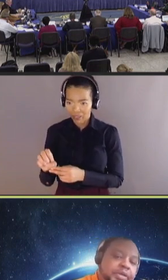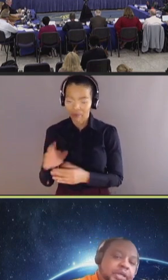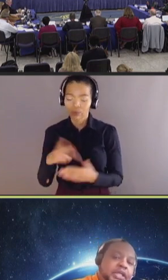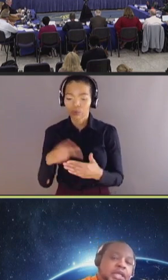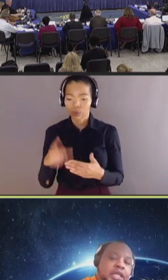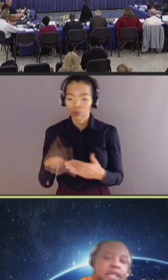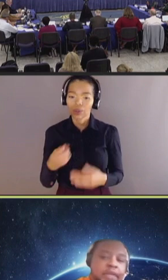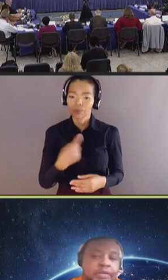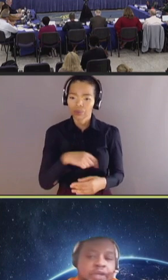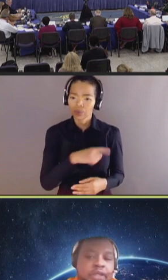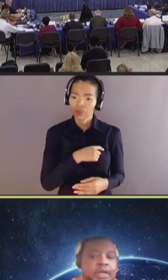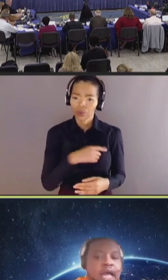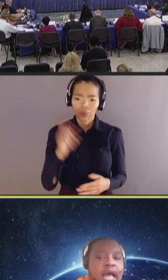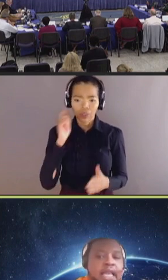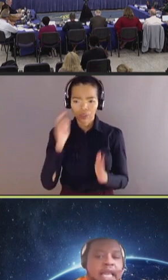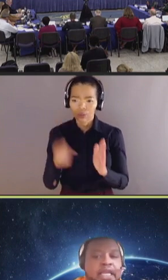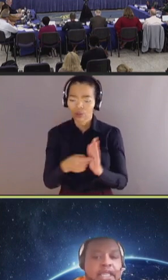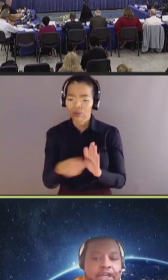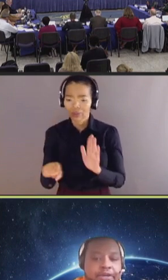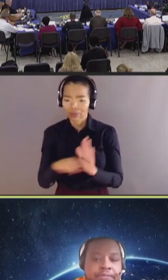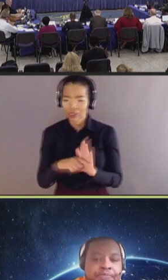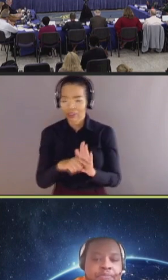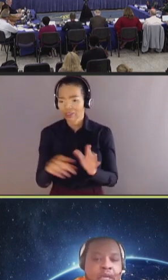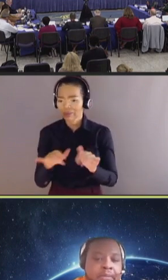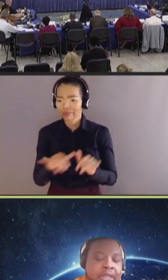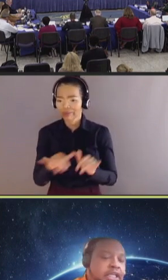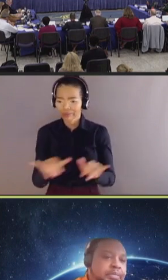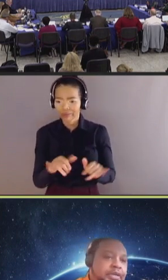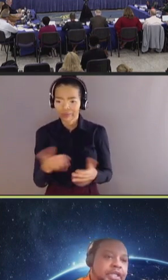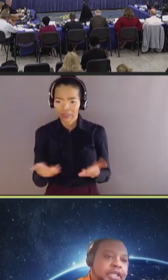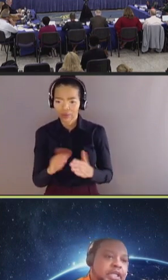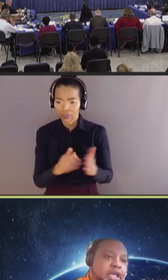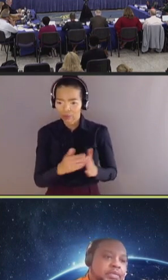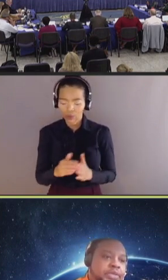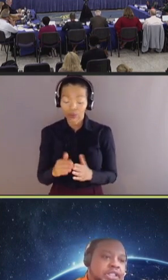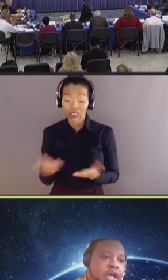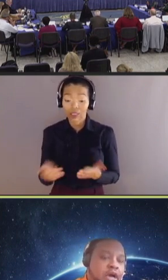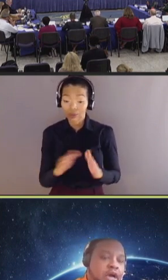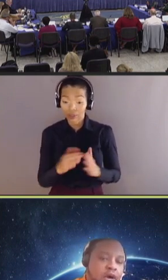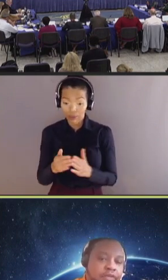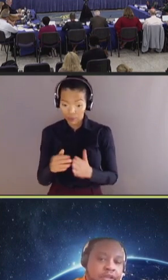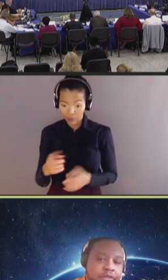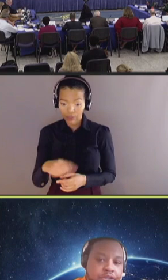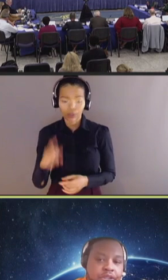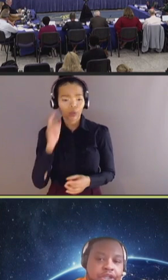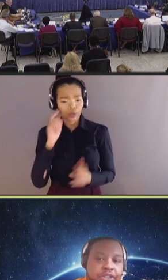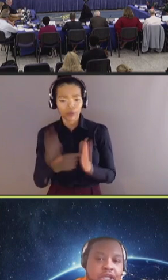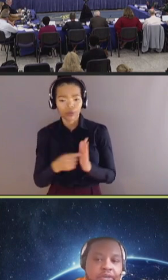community that we really want to highlight here. In the community, we saw -- over the two years of